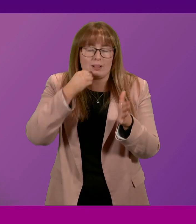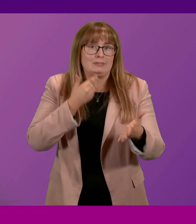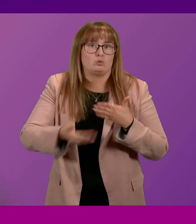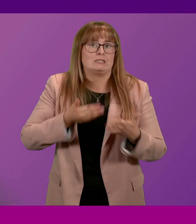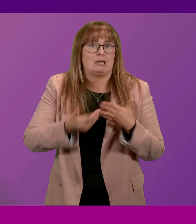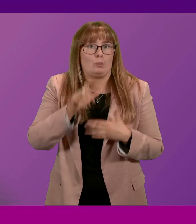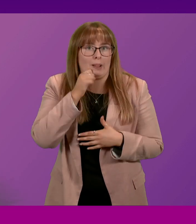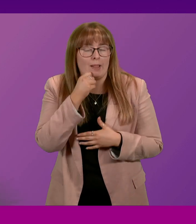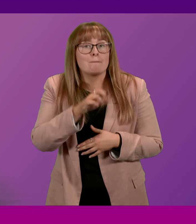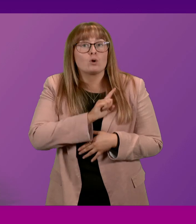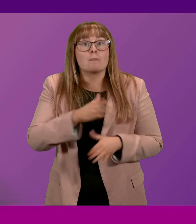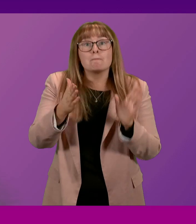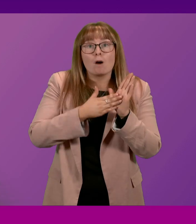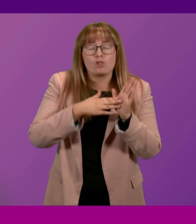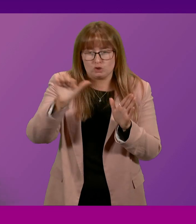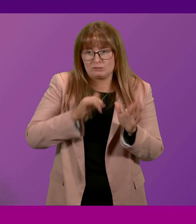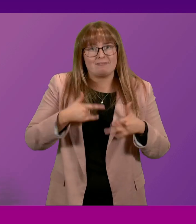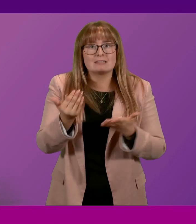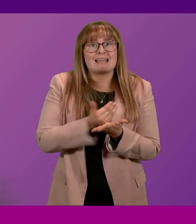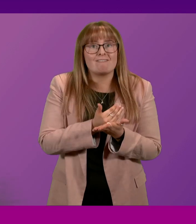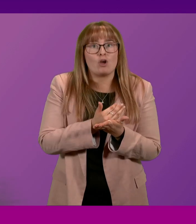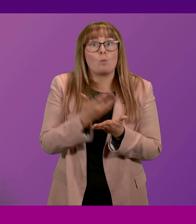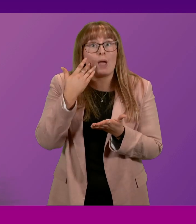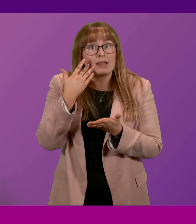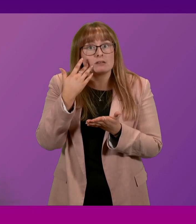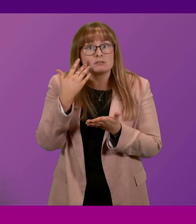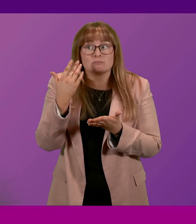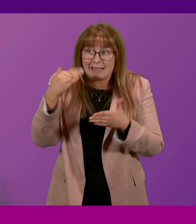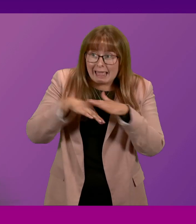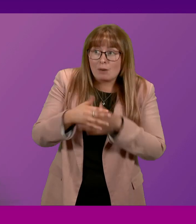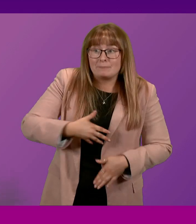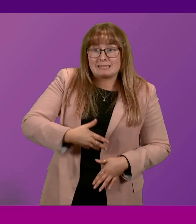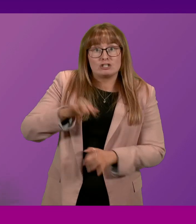because mothers must feel safe going into maternity services.